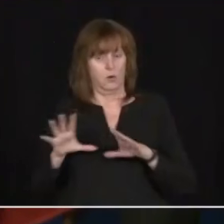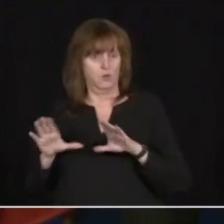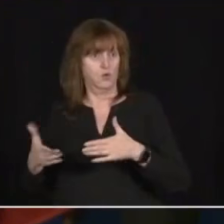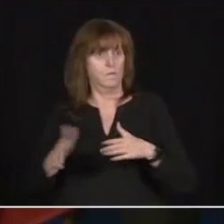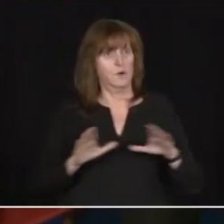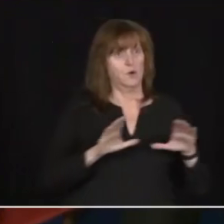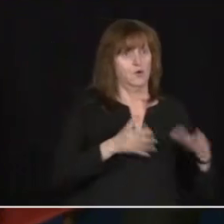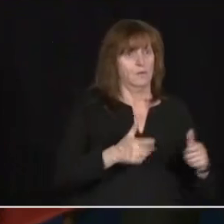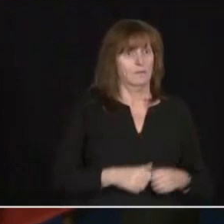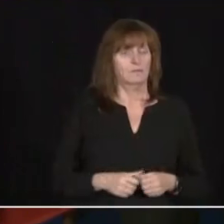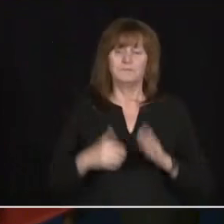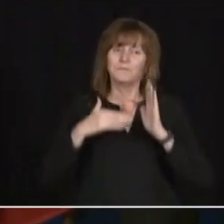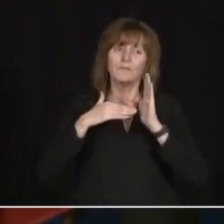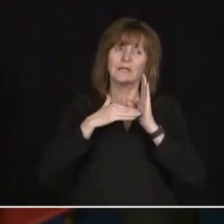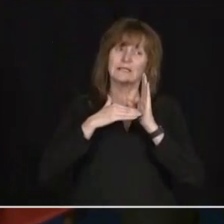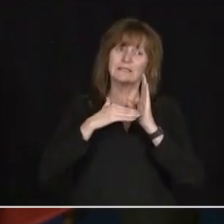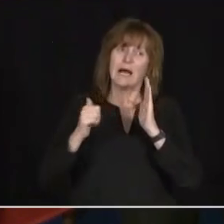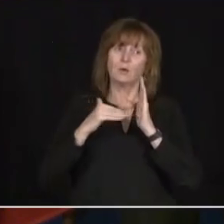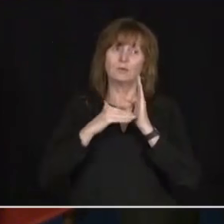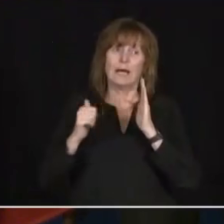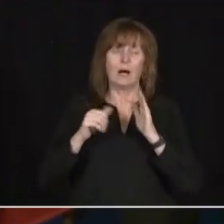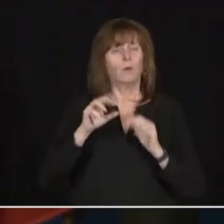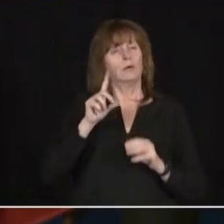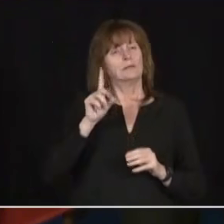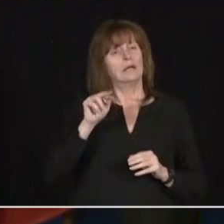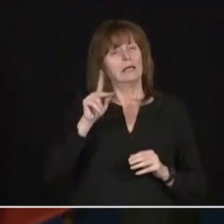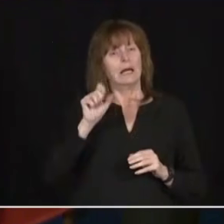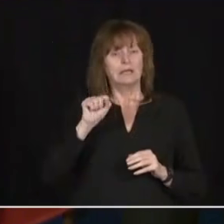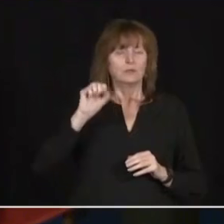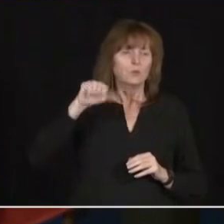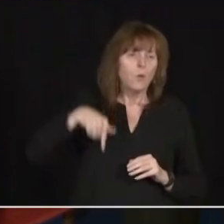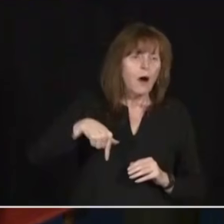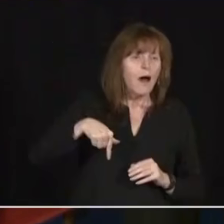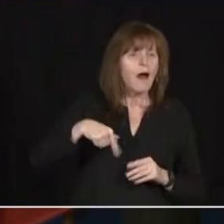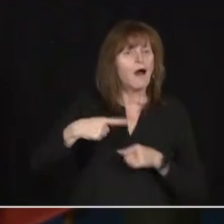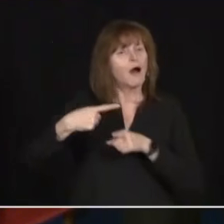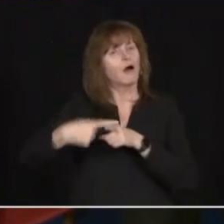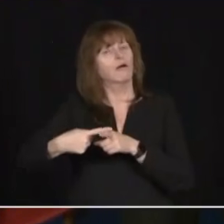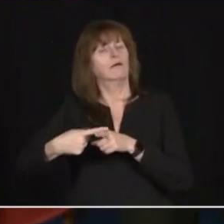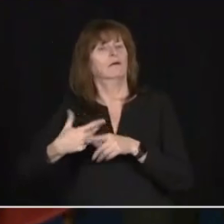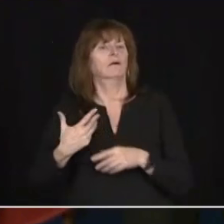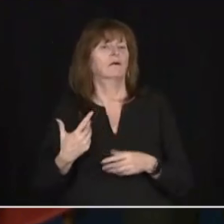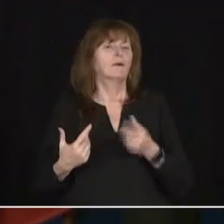There is the downtown - Dunn Das Square and Queen Street, may be a